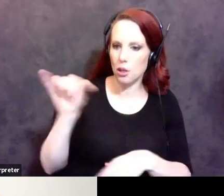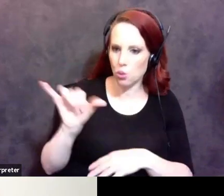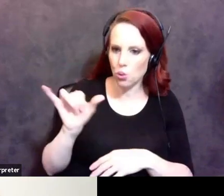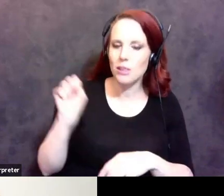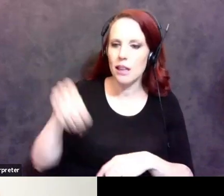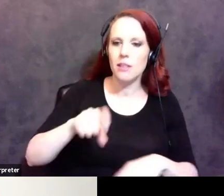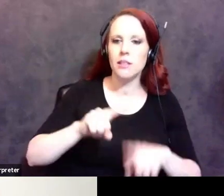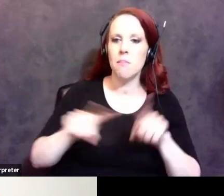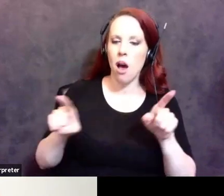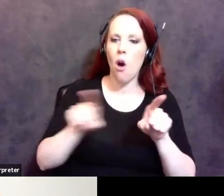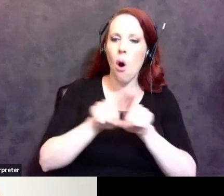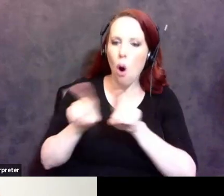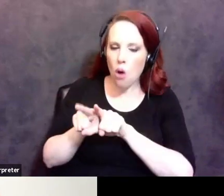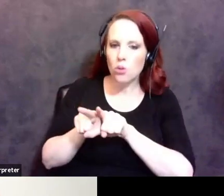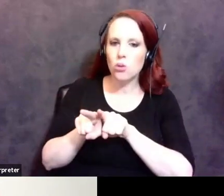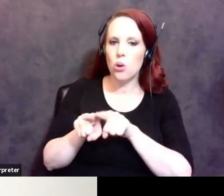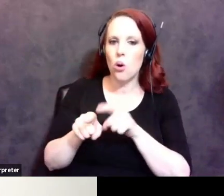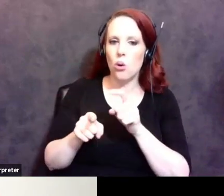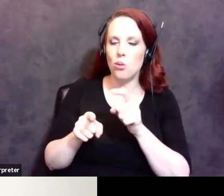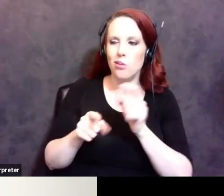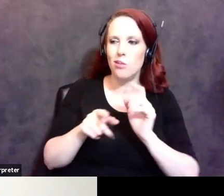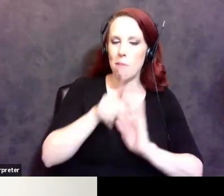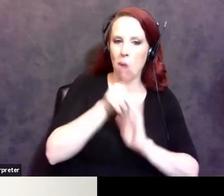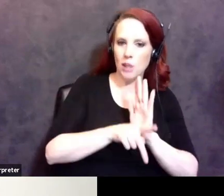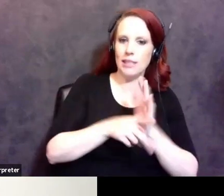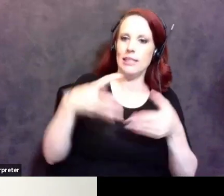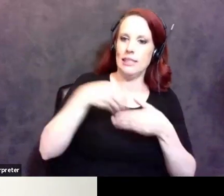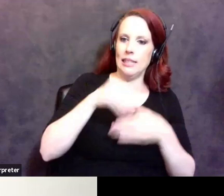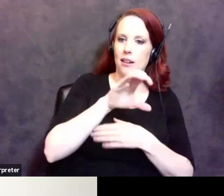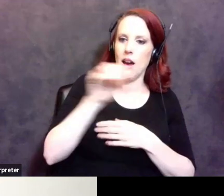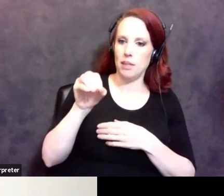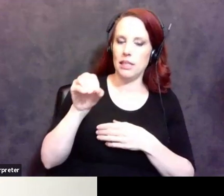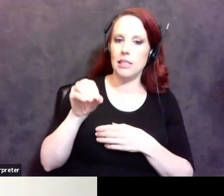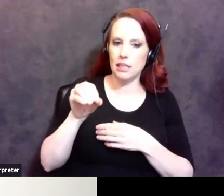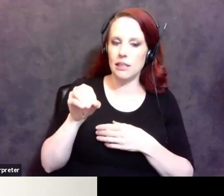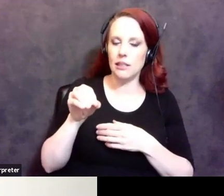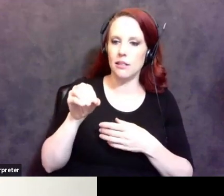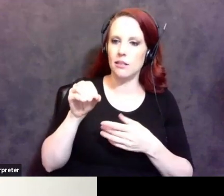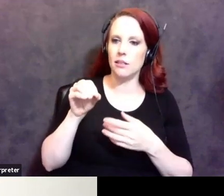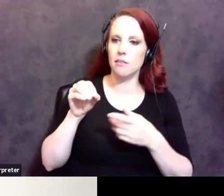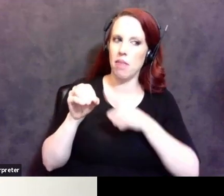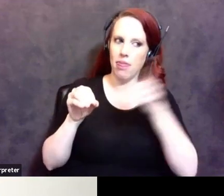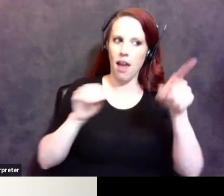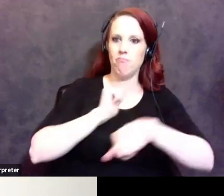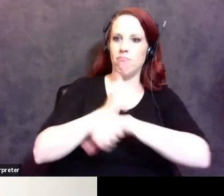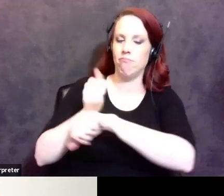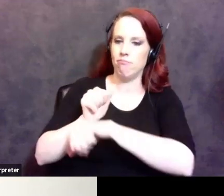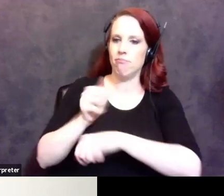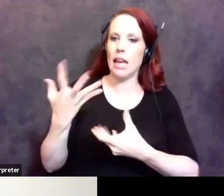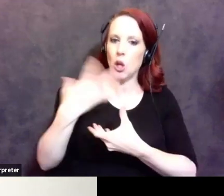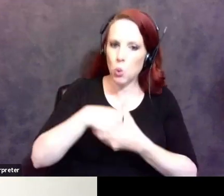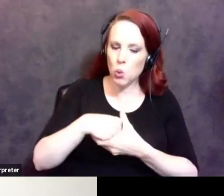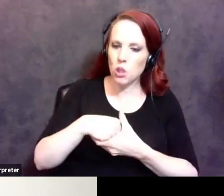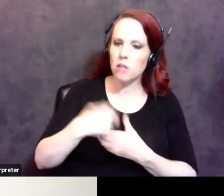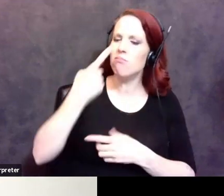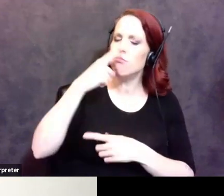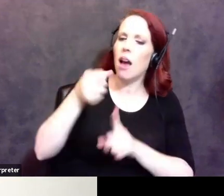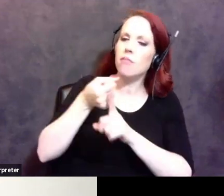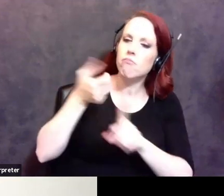policymaking internally in companies around inclusion. Can you talk a little bit about